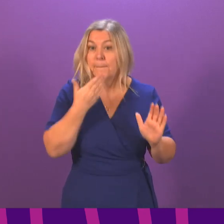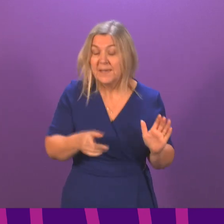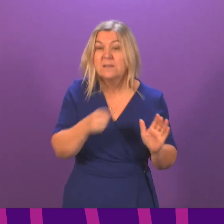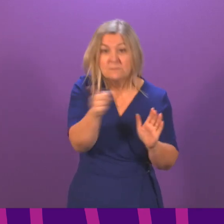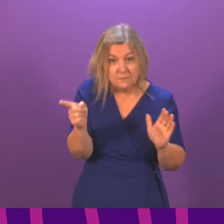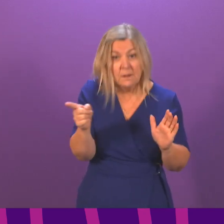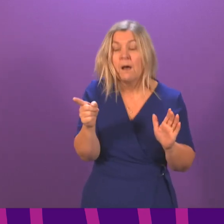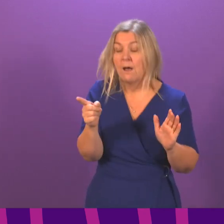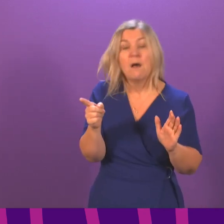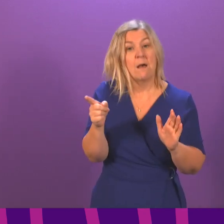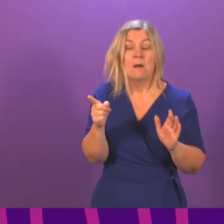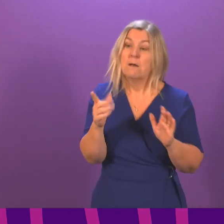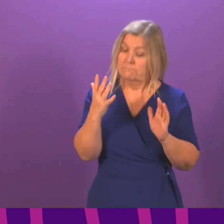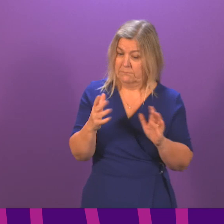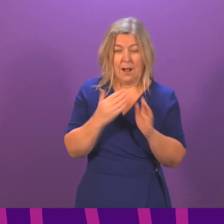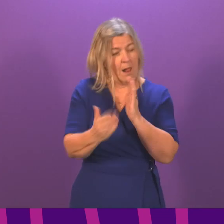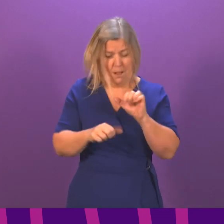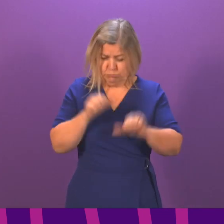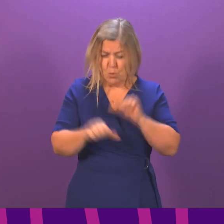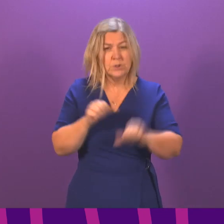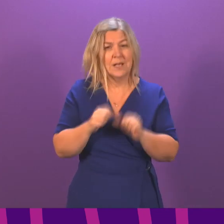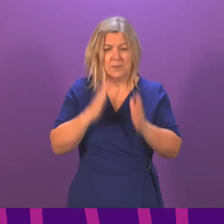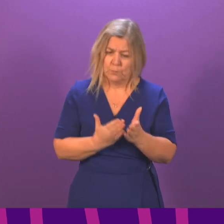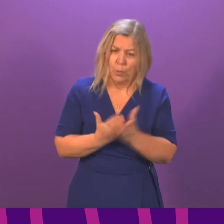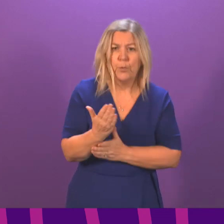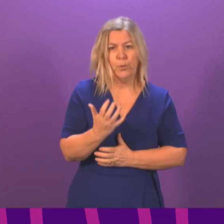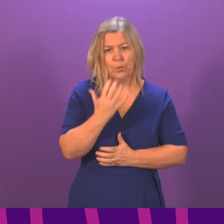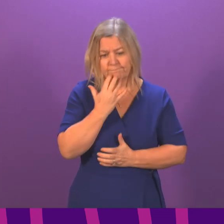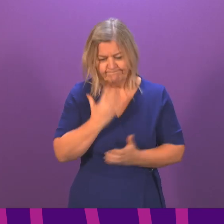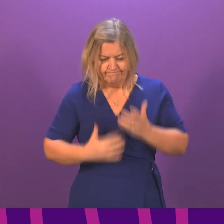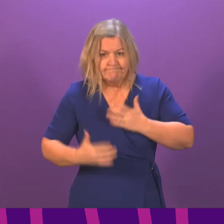out a process that ministers have to go through with regard to whether legal advice should